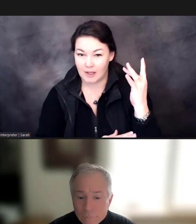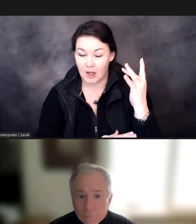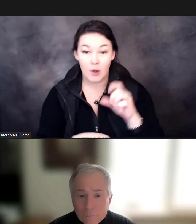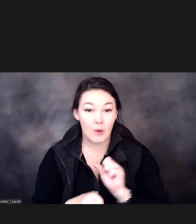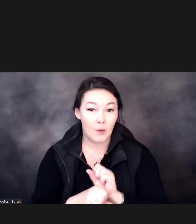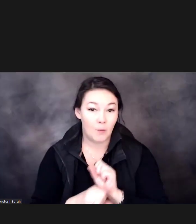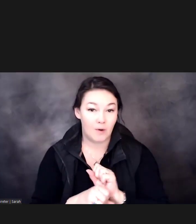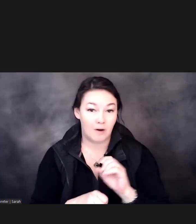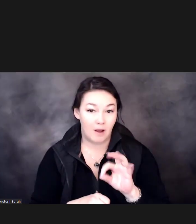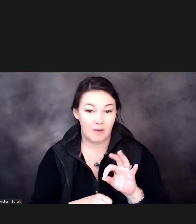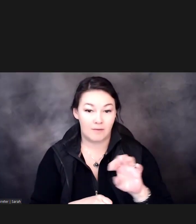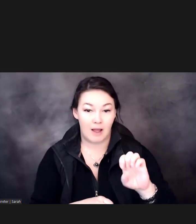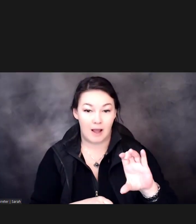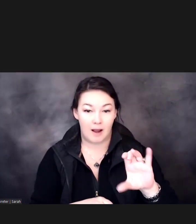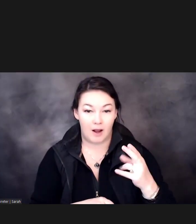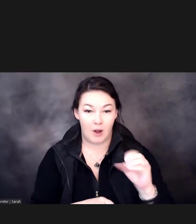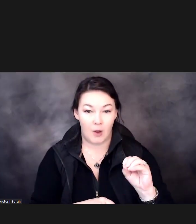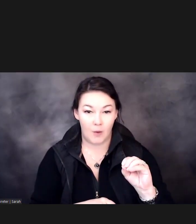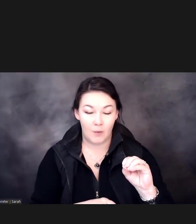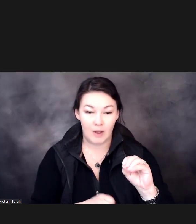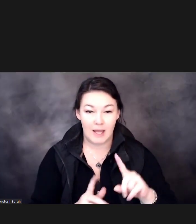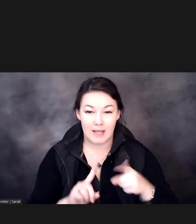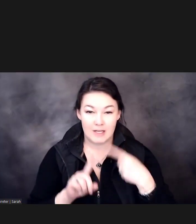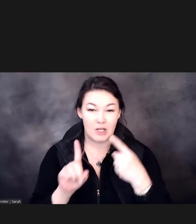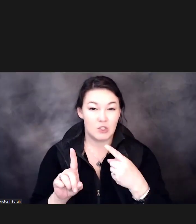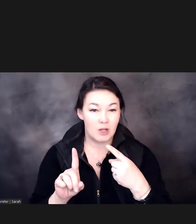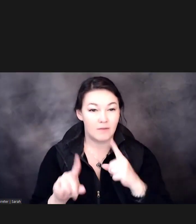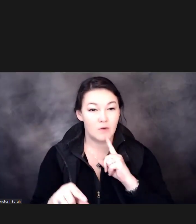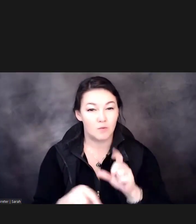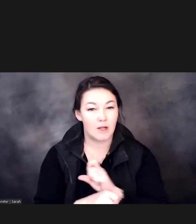The work of the ECHO Initiative is based on the recognition that,